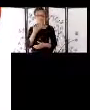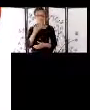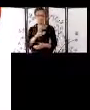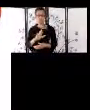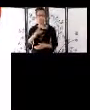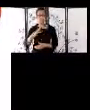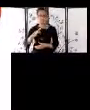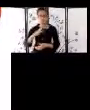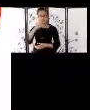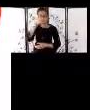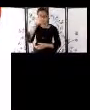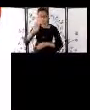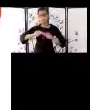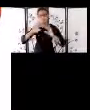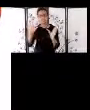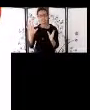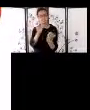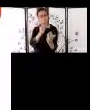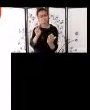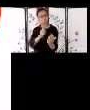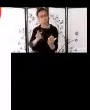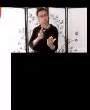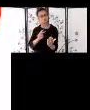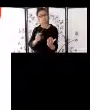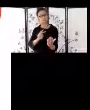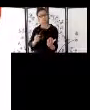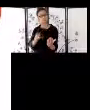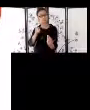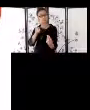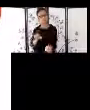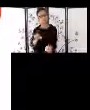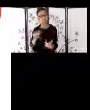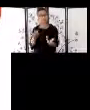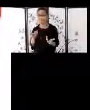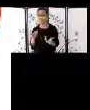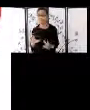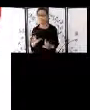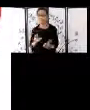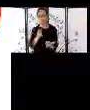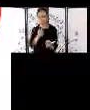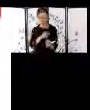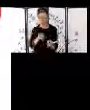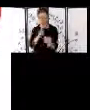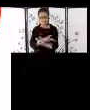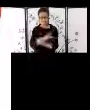or connect the dots. Alright so we’ll dig in a little bit.